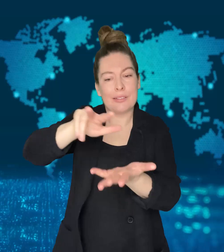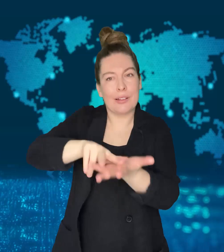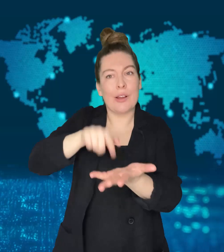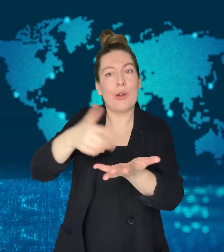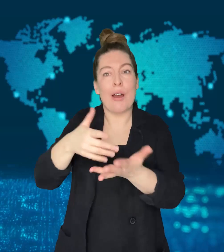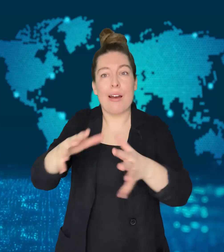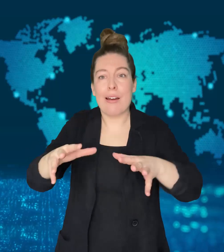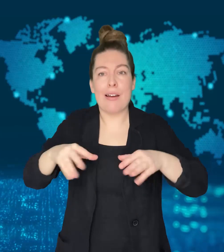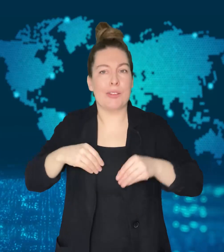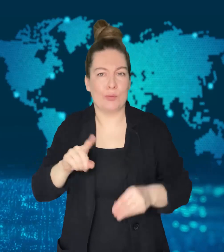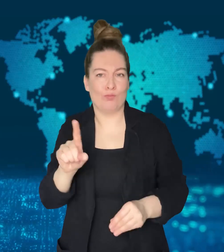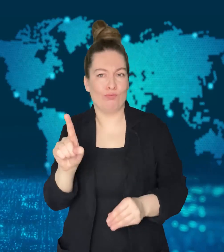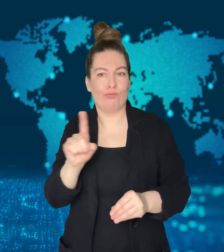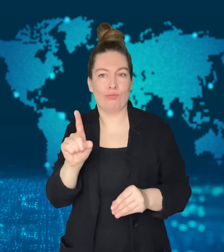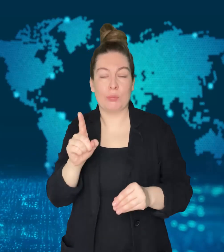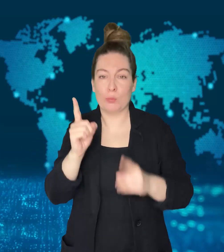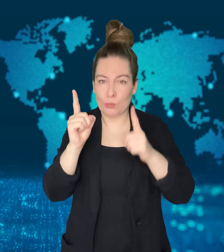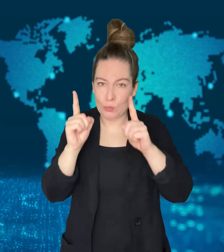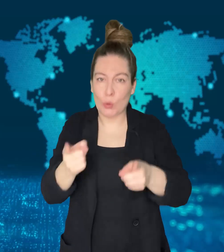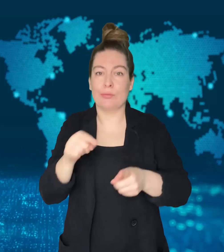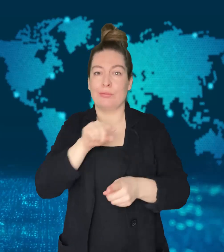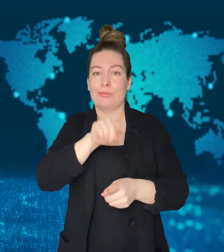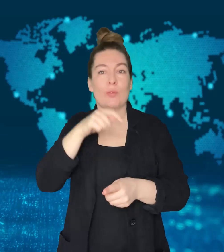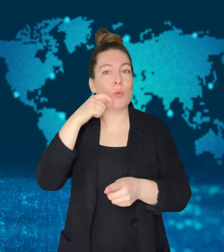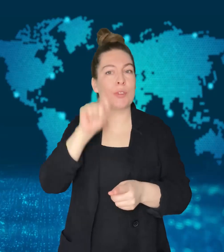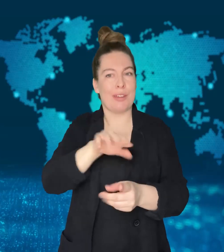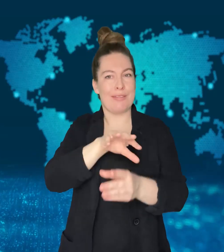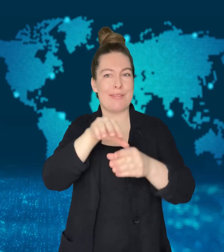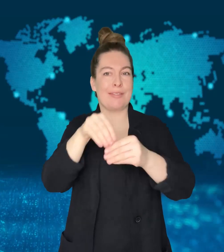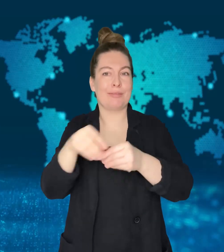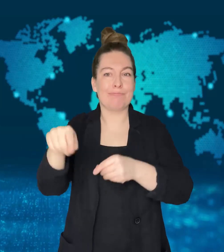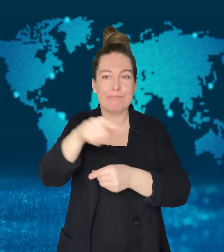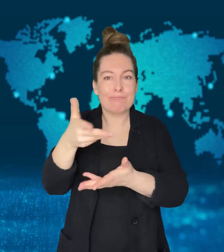The European leaders visited Ukraine's capital of